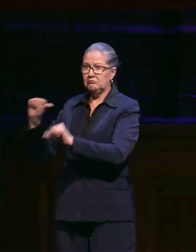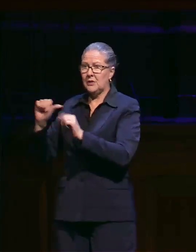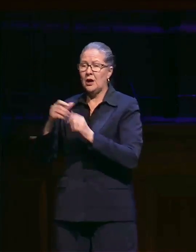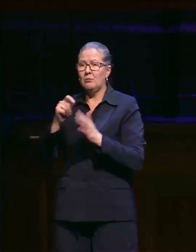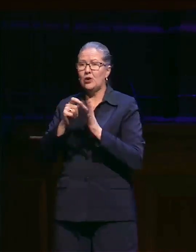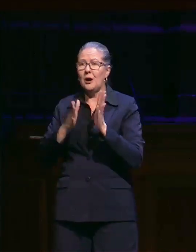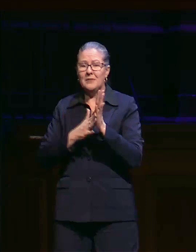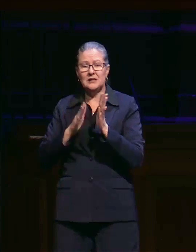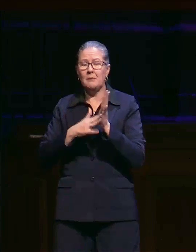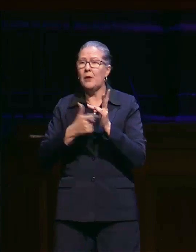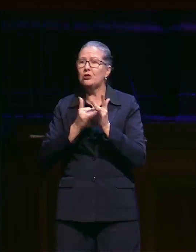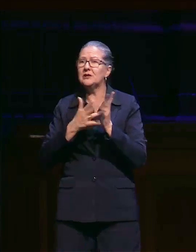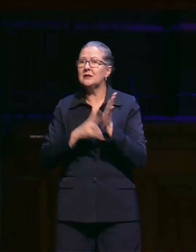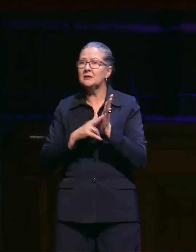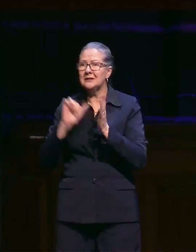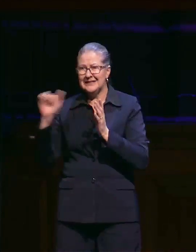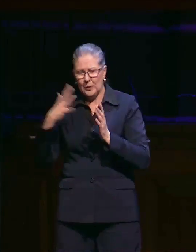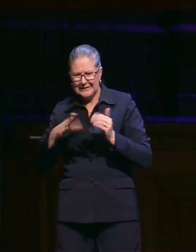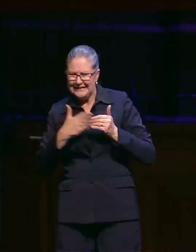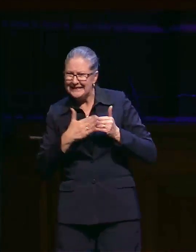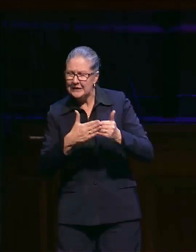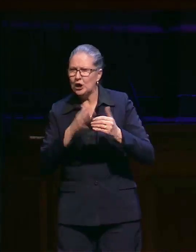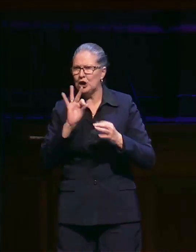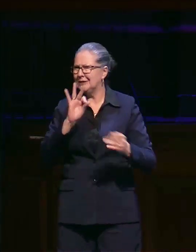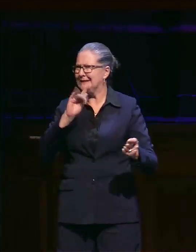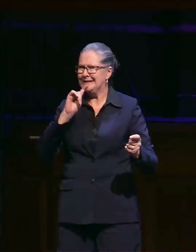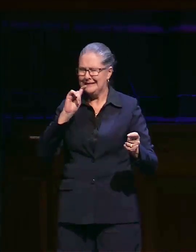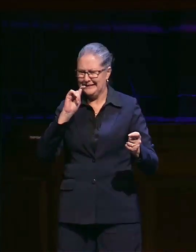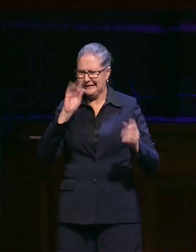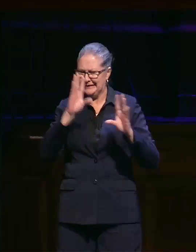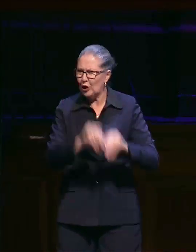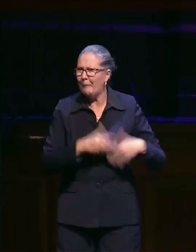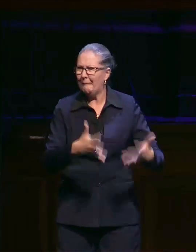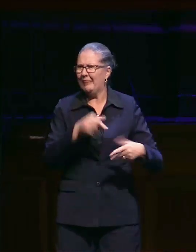countries to mend and not end the system and to reject the idea that traders are